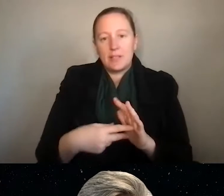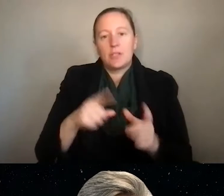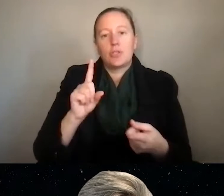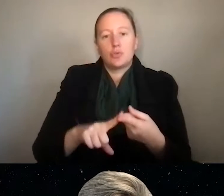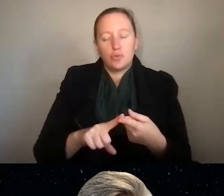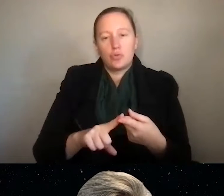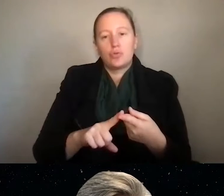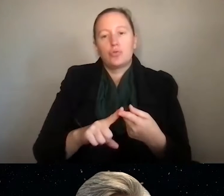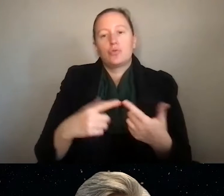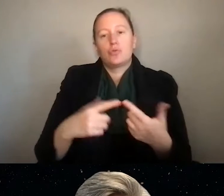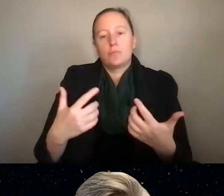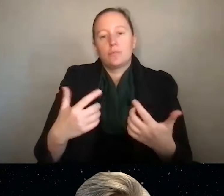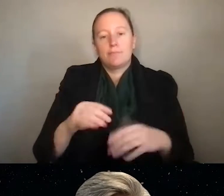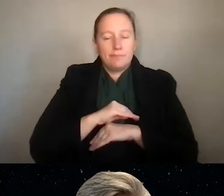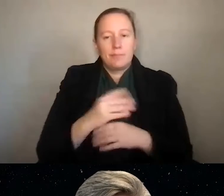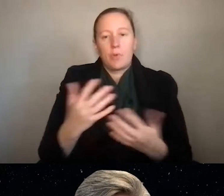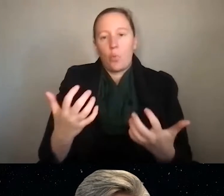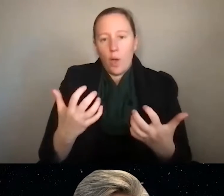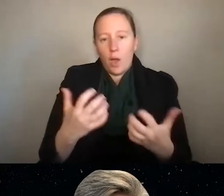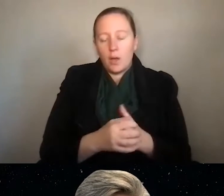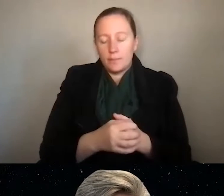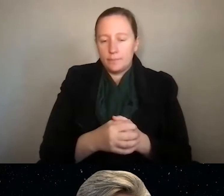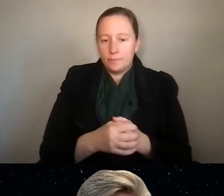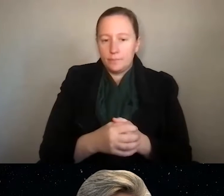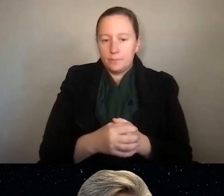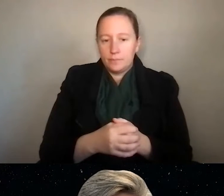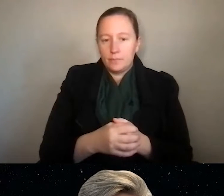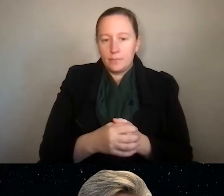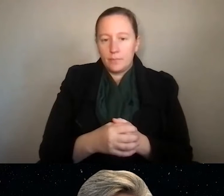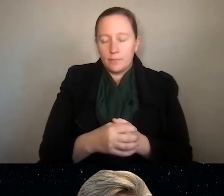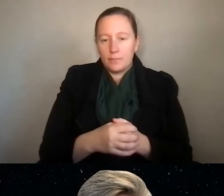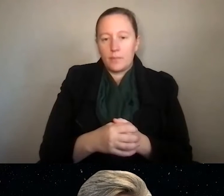But there is even on the solicitation that is